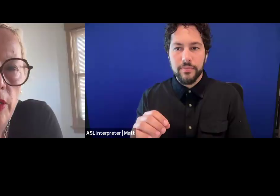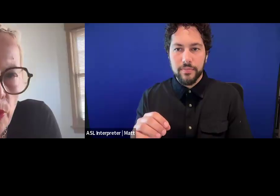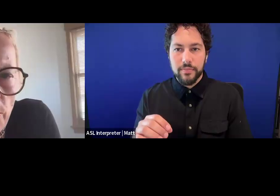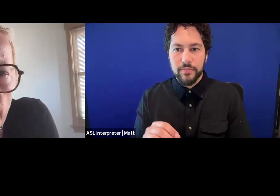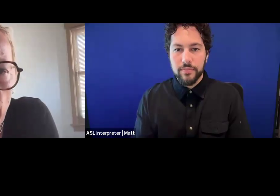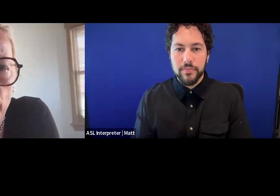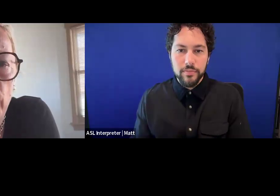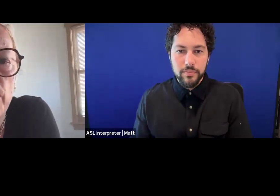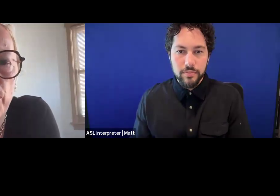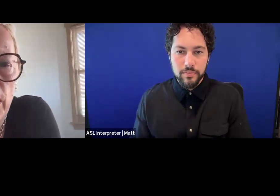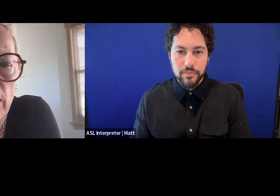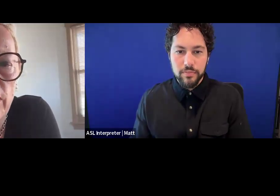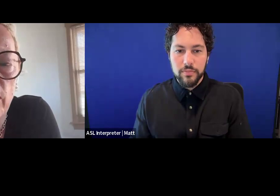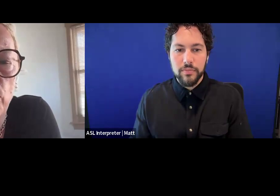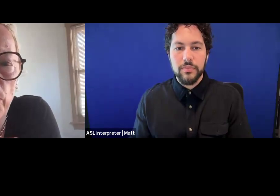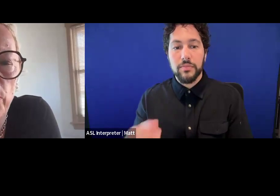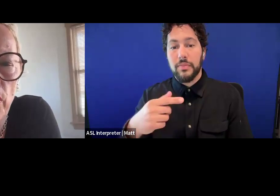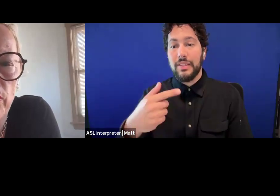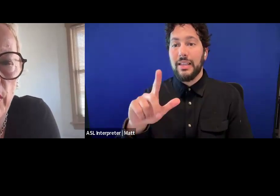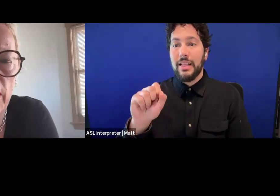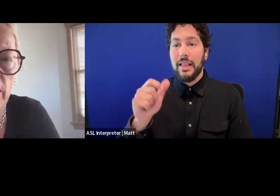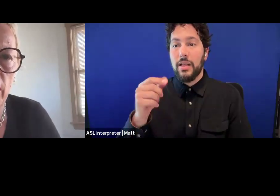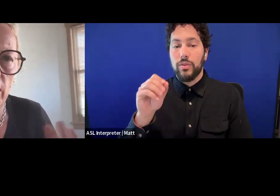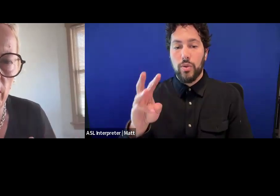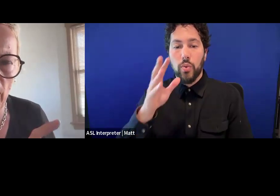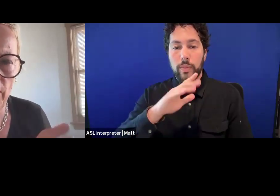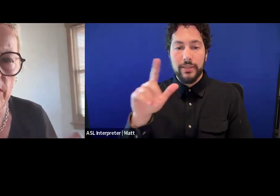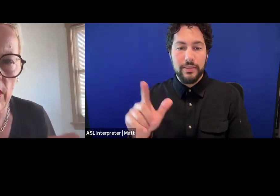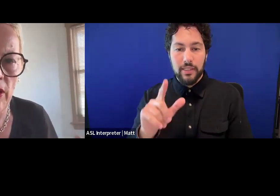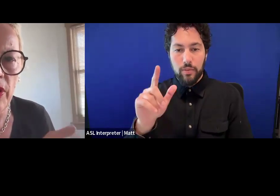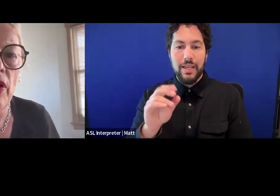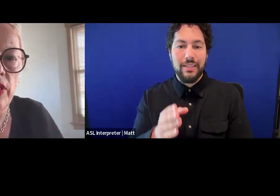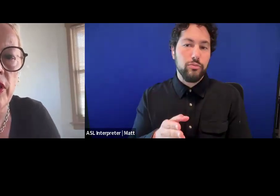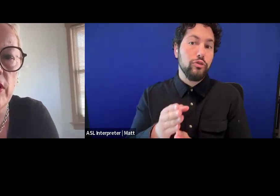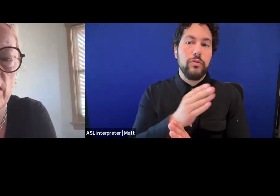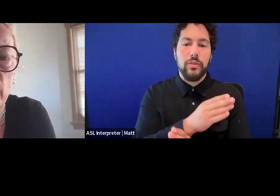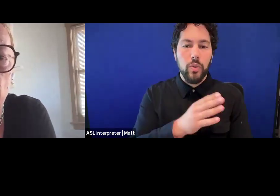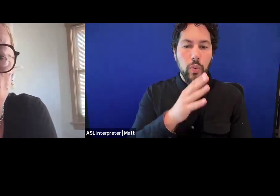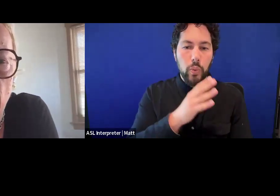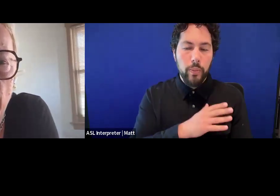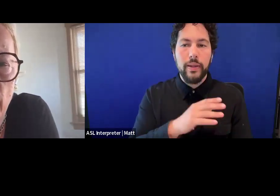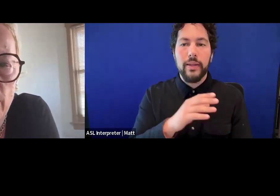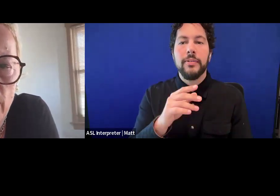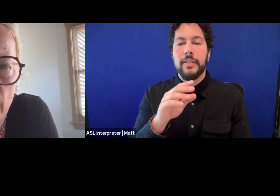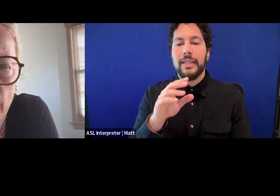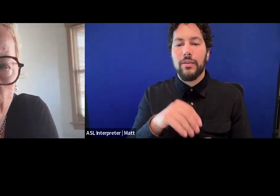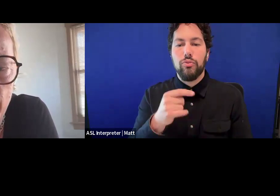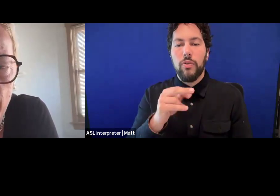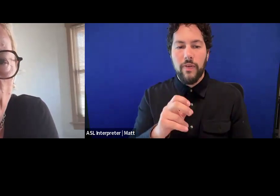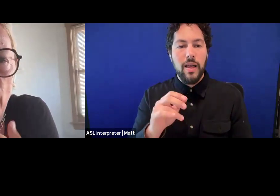Glasgow Women's Library and its precursor, Women in Profile, have their origins in the late 1990s.